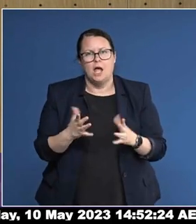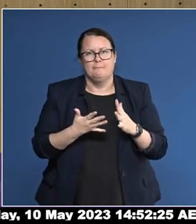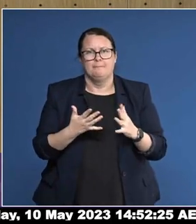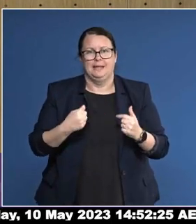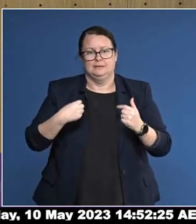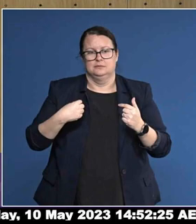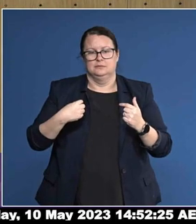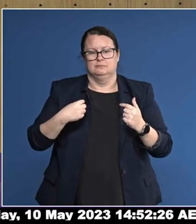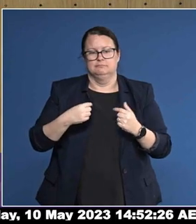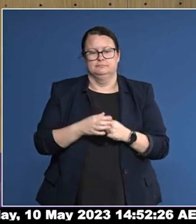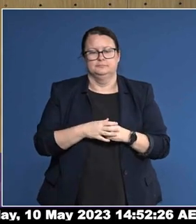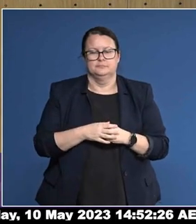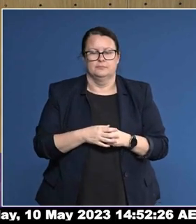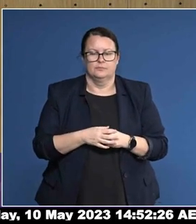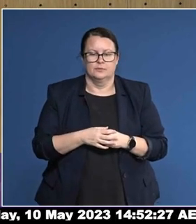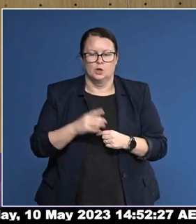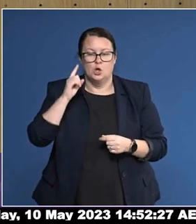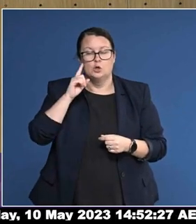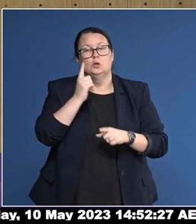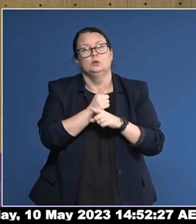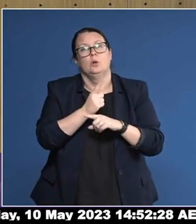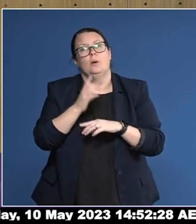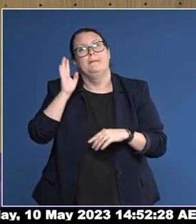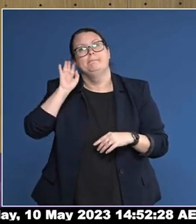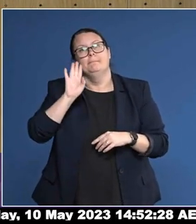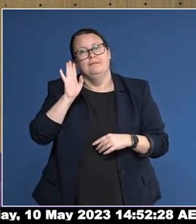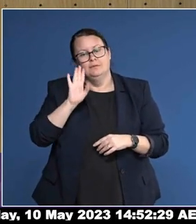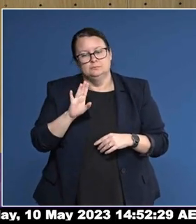as I heard you mention earlier in the hearings, nothing about us without us.